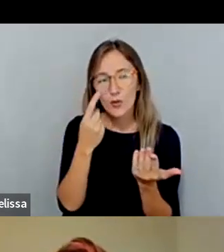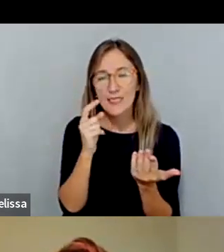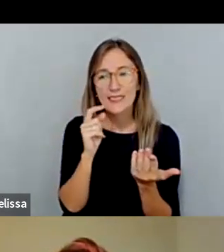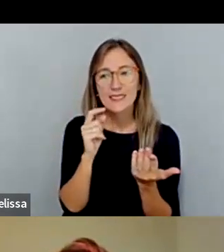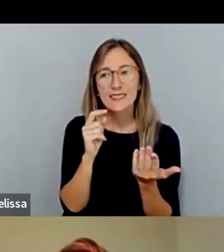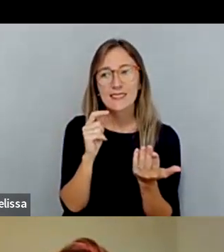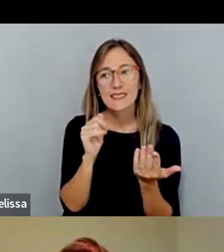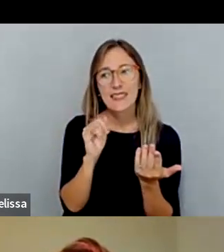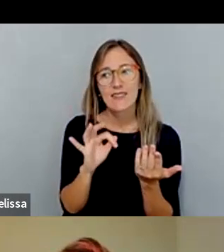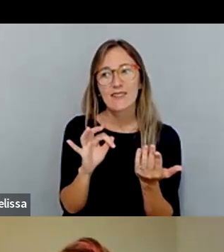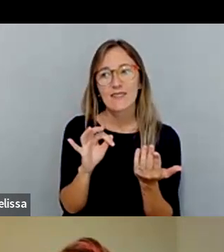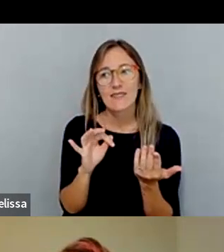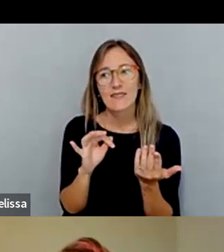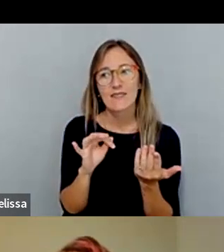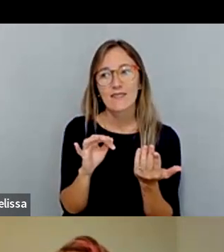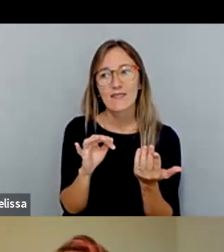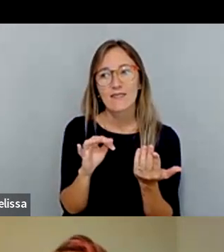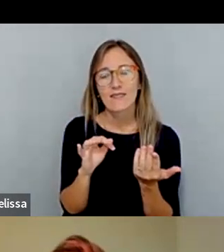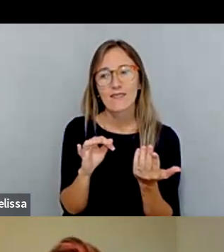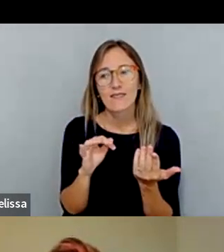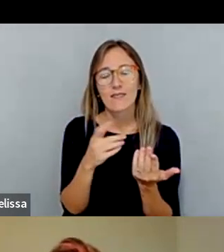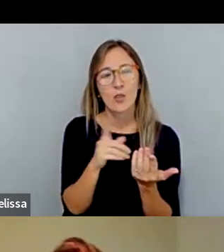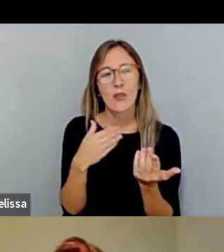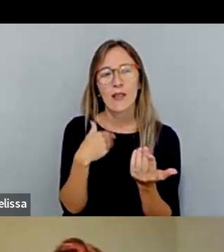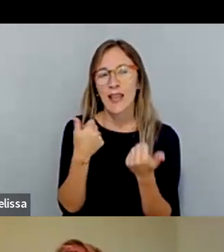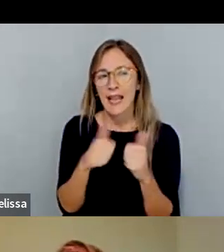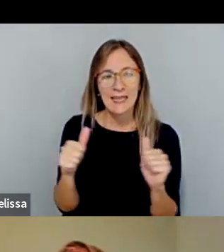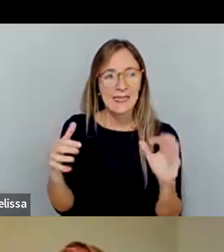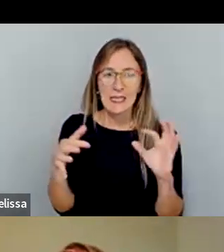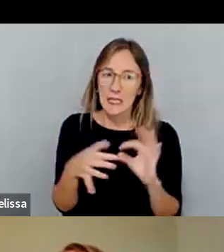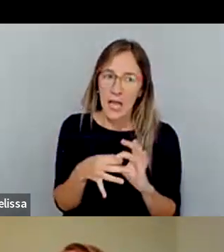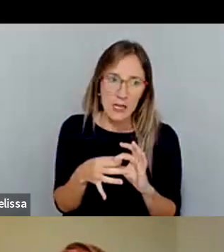I knew that. For some reason, I did not she was over there